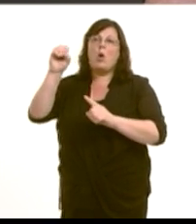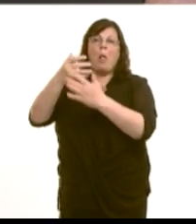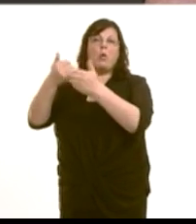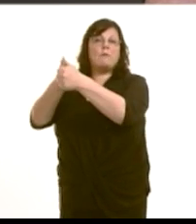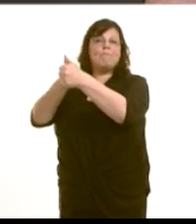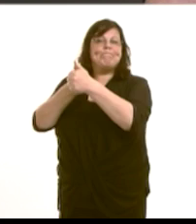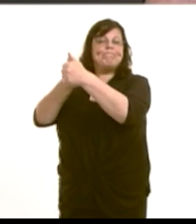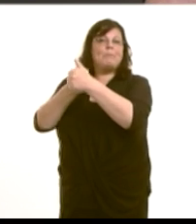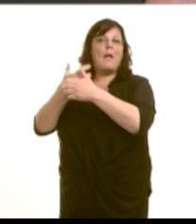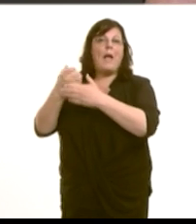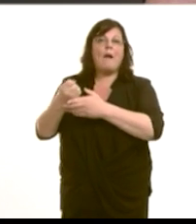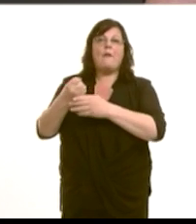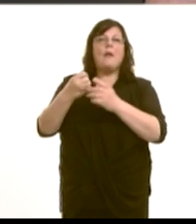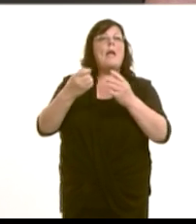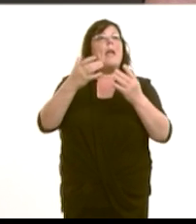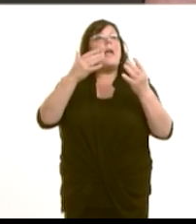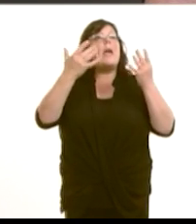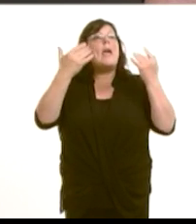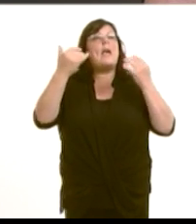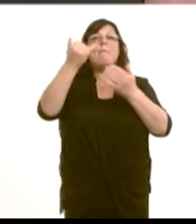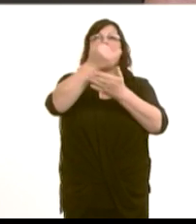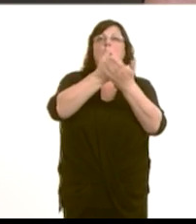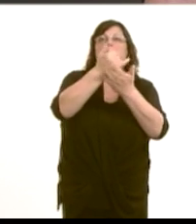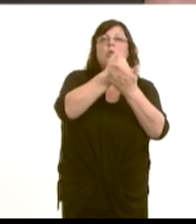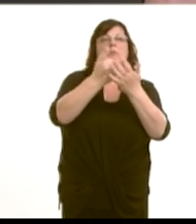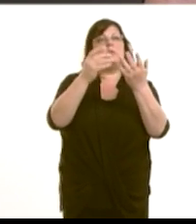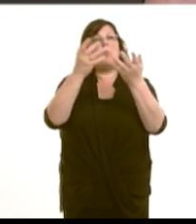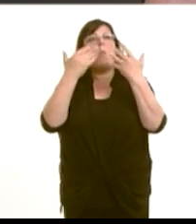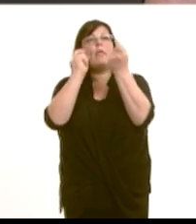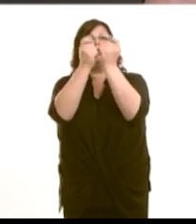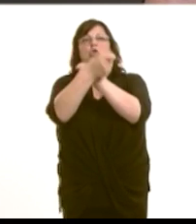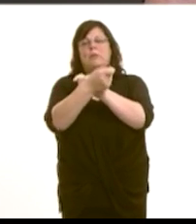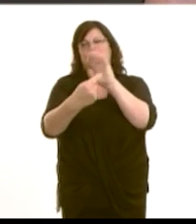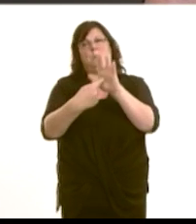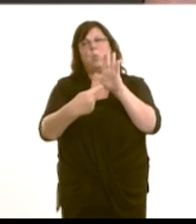Air pollution and climate change are serious issues, not just for this generation, but